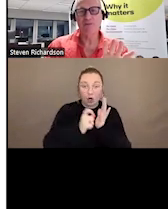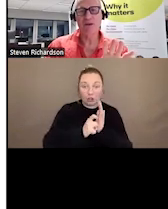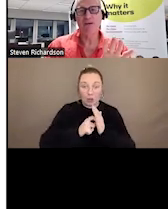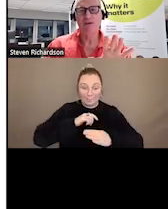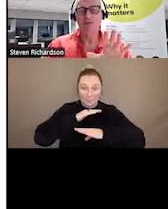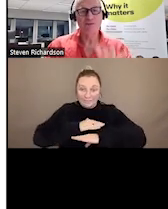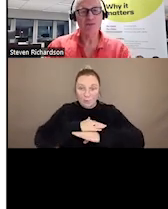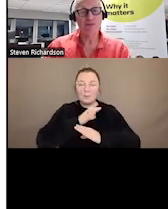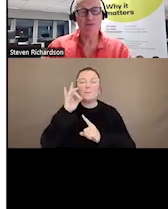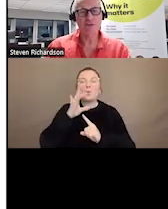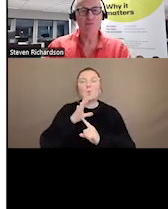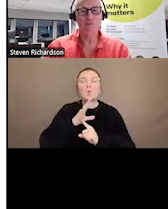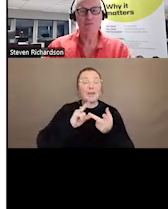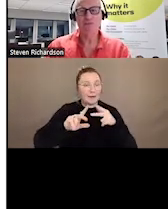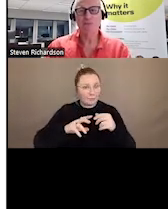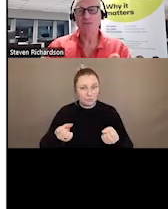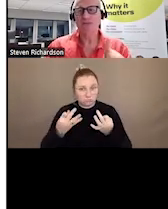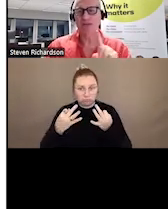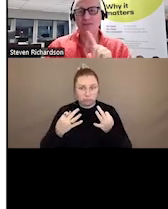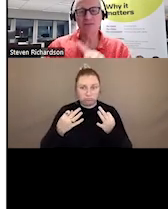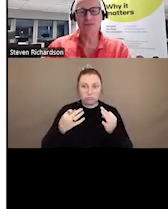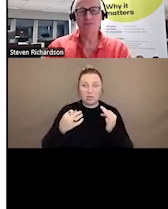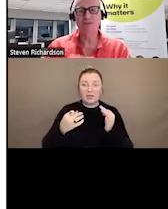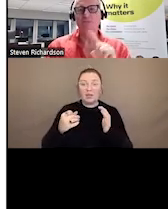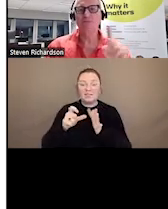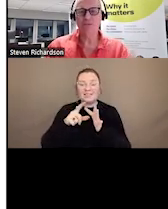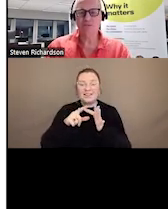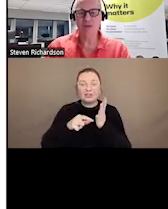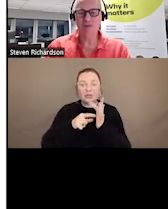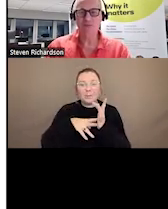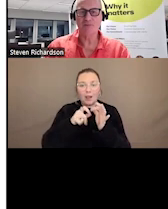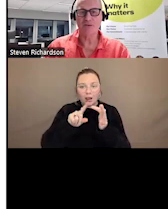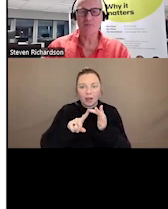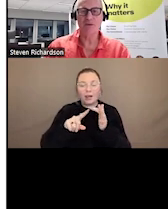that. If you don't have recipient status as individuals, the Australian Cultural Fund can